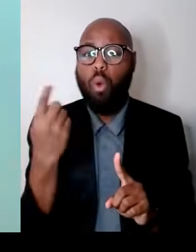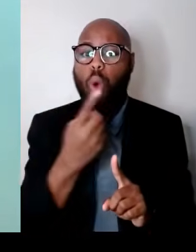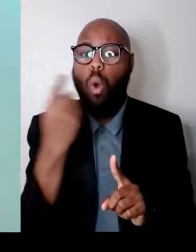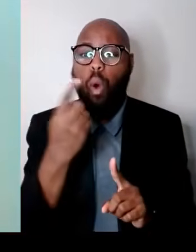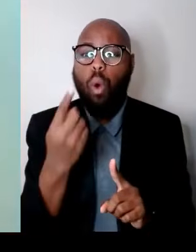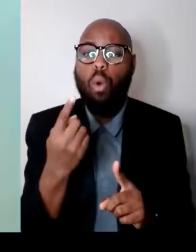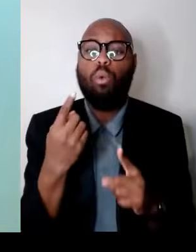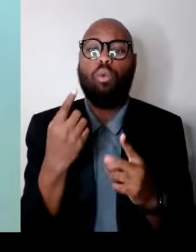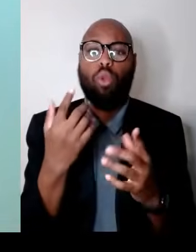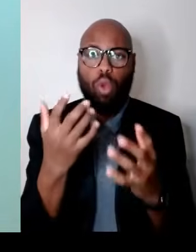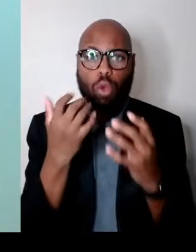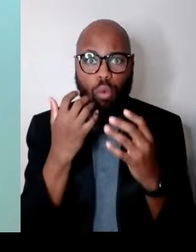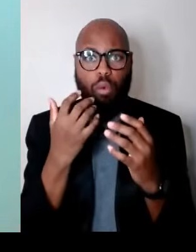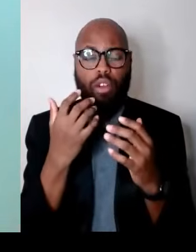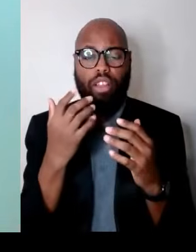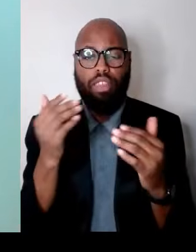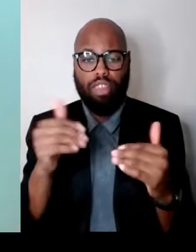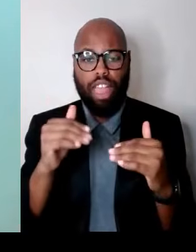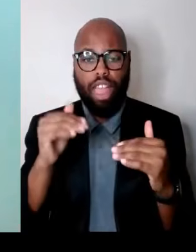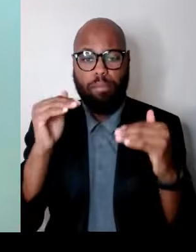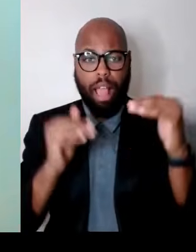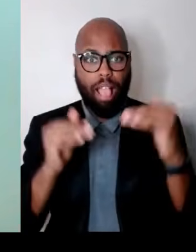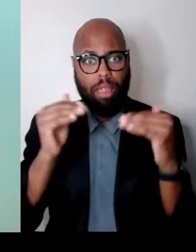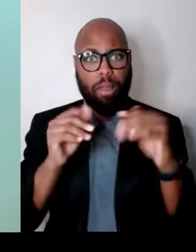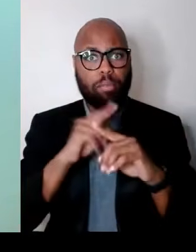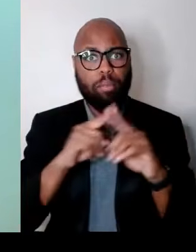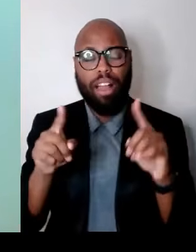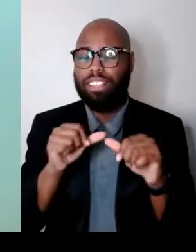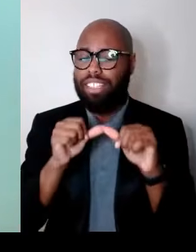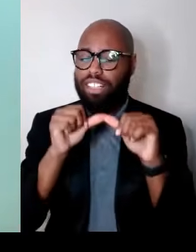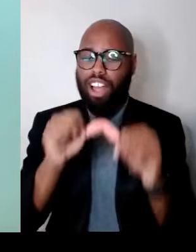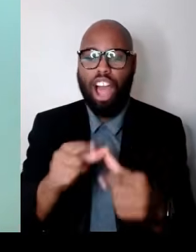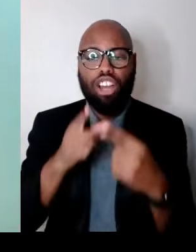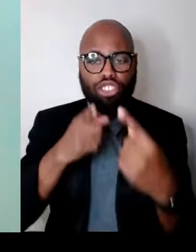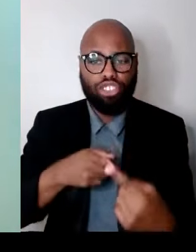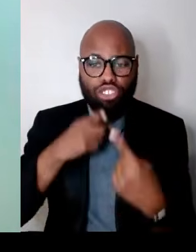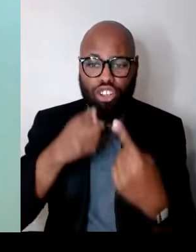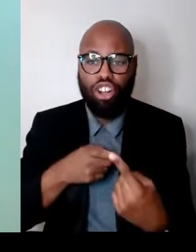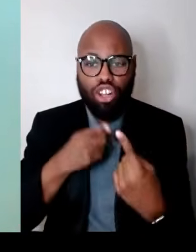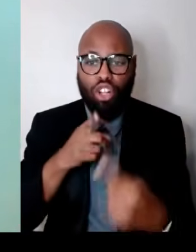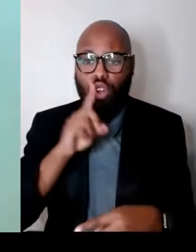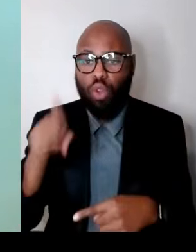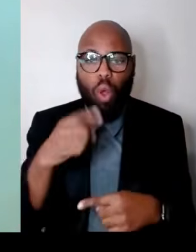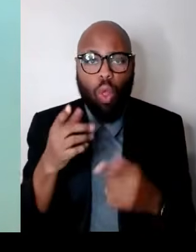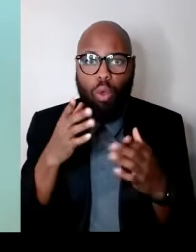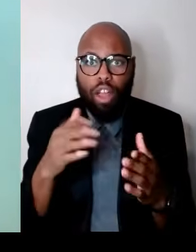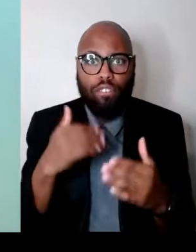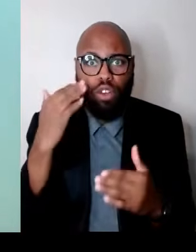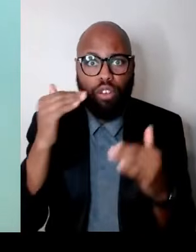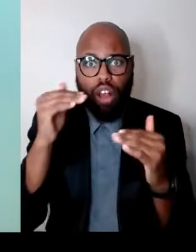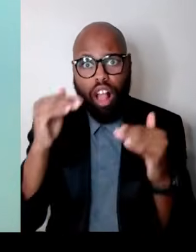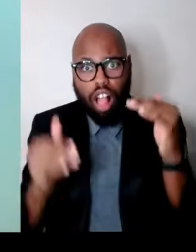but it's a constant struggle. And the only way you know for sure if you're in balance is the community, Mike,